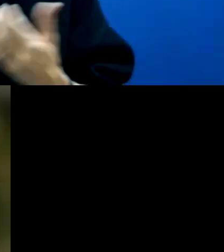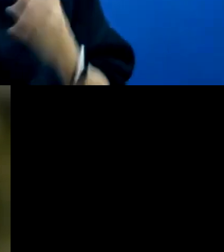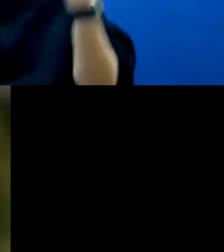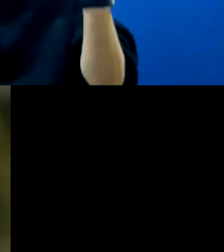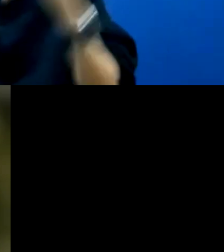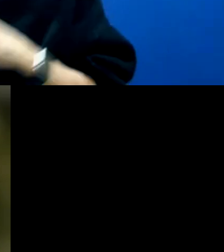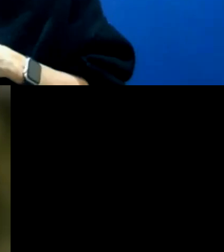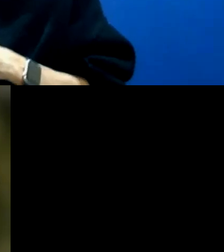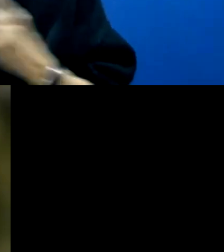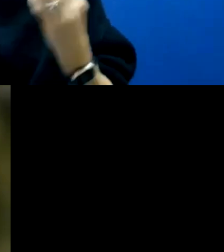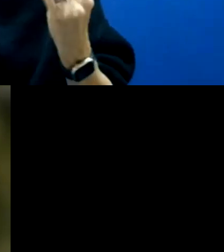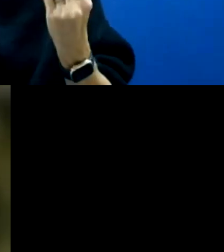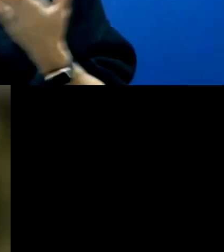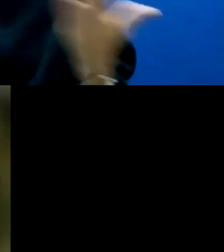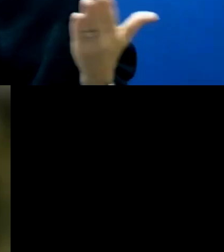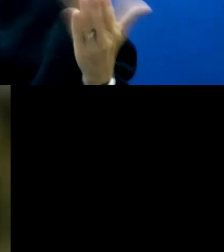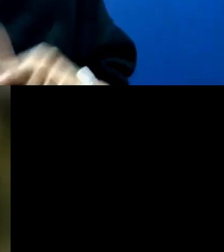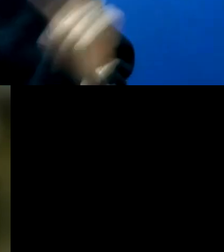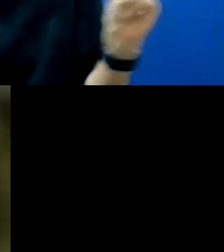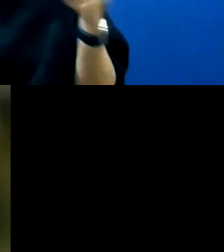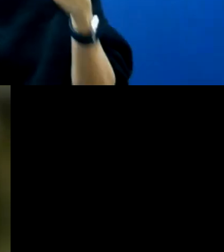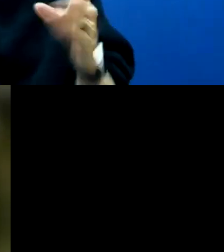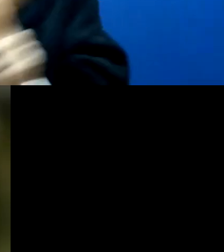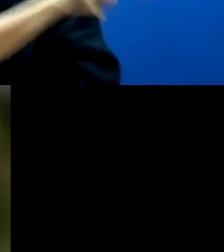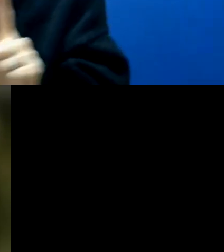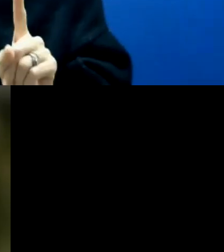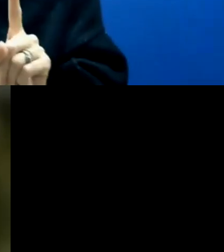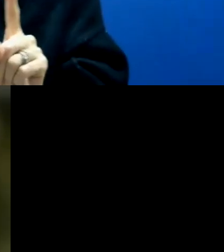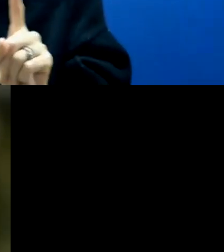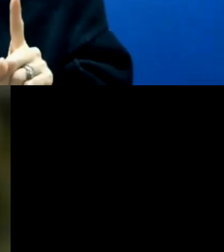You're viewing your issues, your campaign, your candidacy through the lens of disability rights.